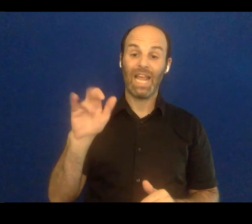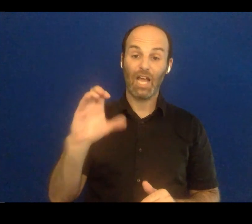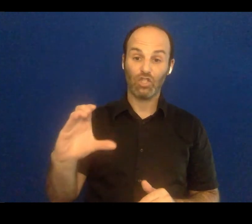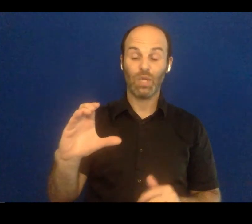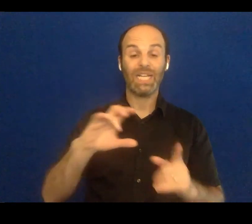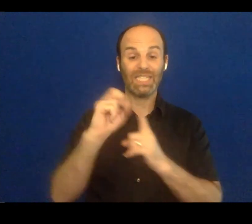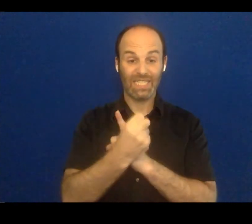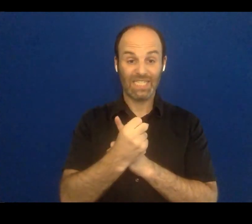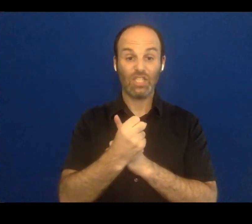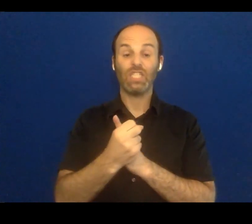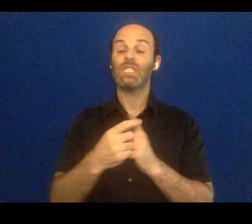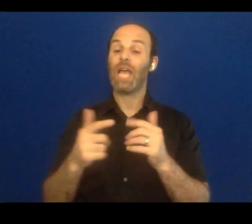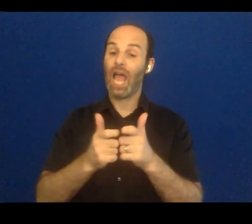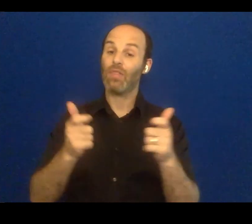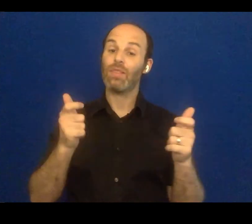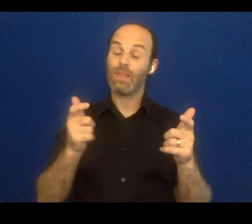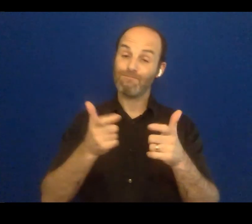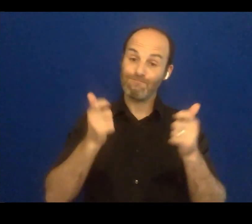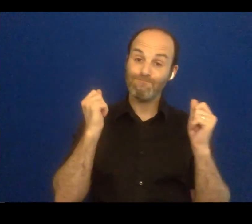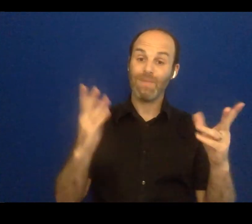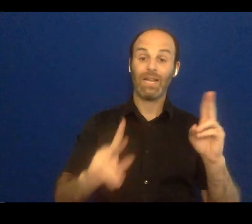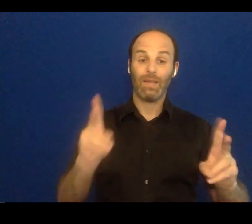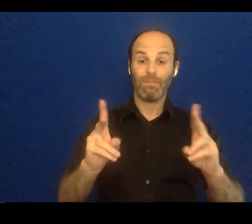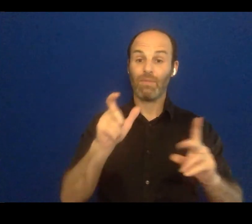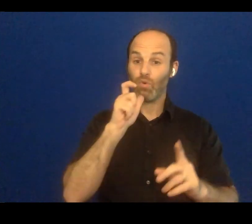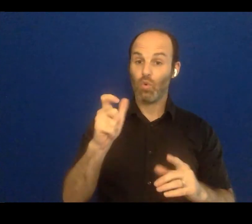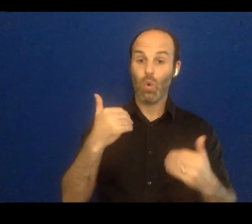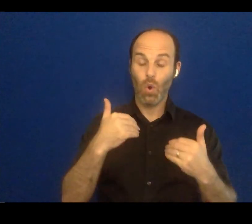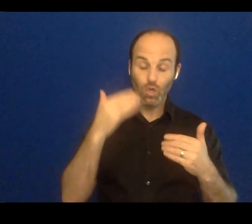AND THE MAJORITY OF PEOPLE WHO KNOW ABOUT OUR CONDITIONS ARE IN